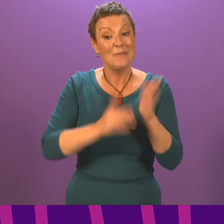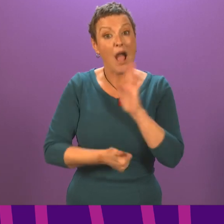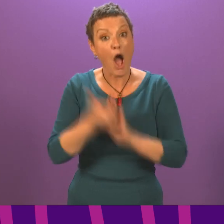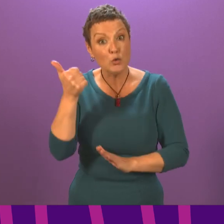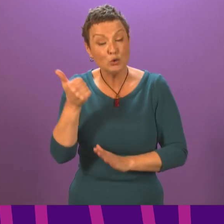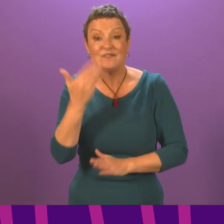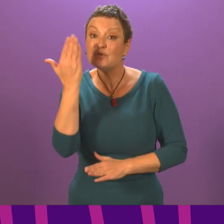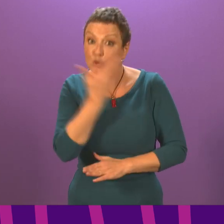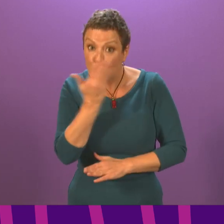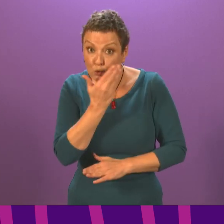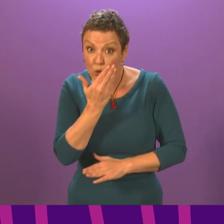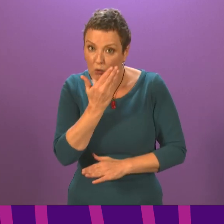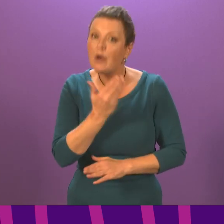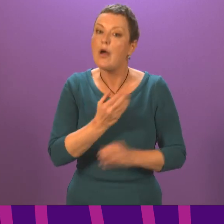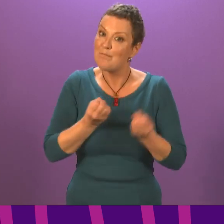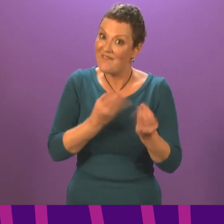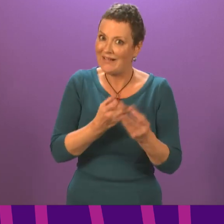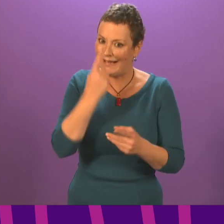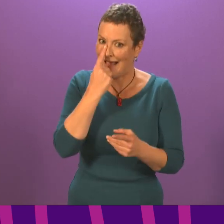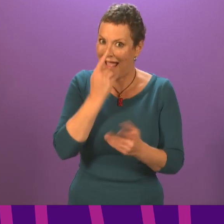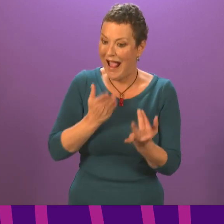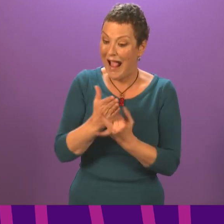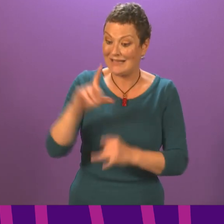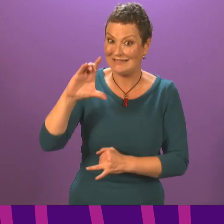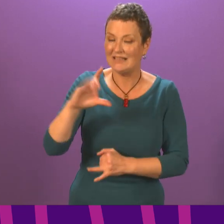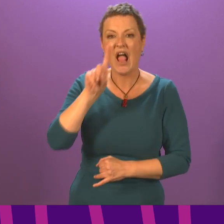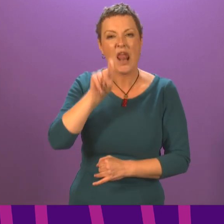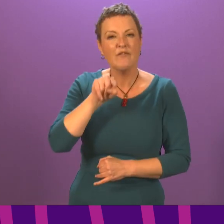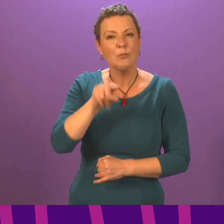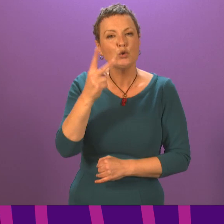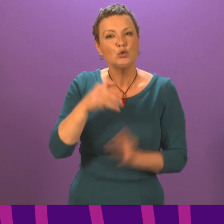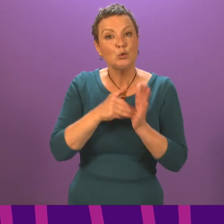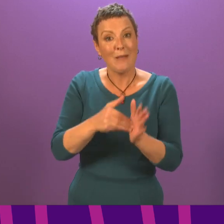the £11.2 million transitional support fund. However, we will continue to consider the